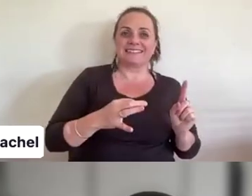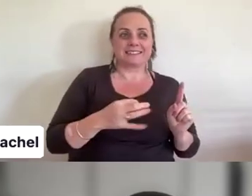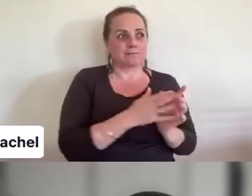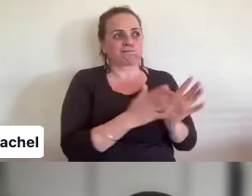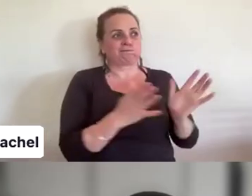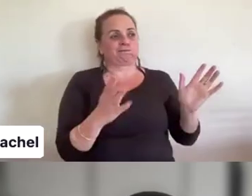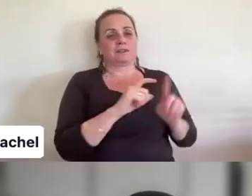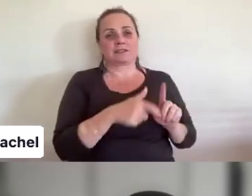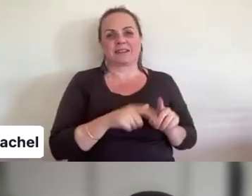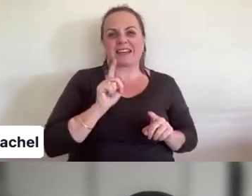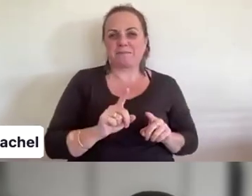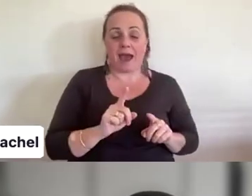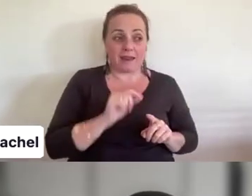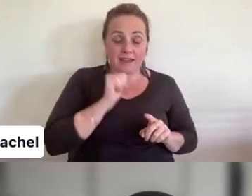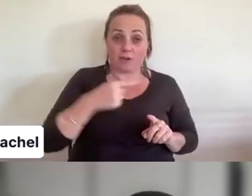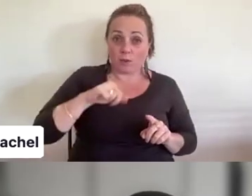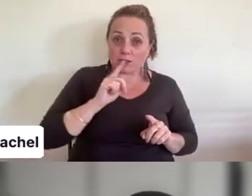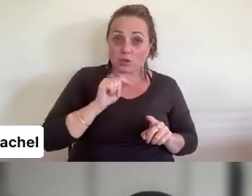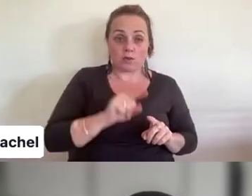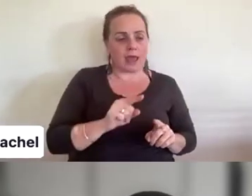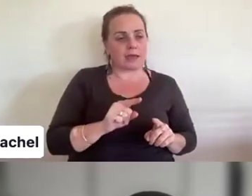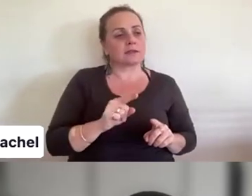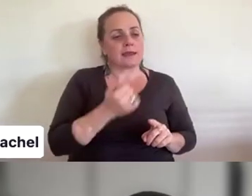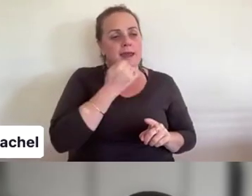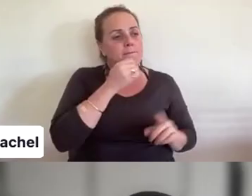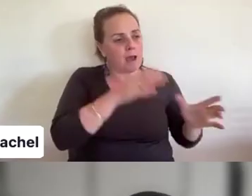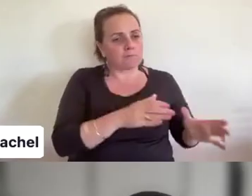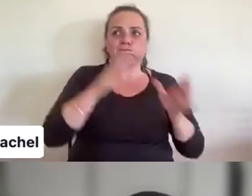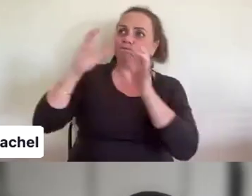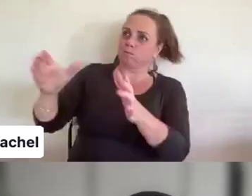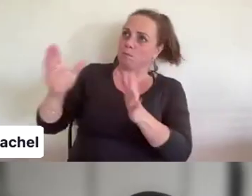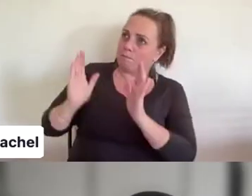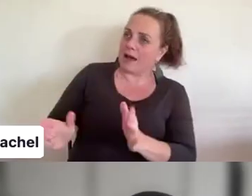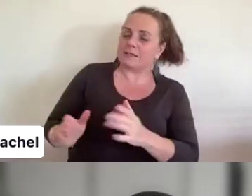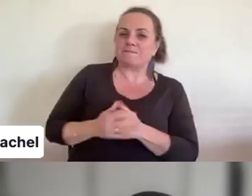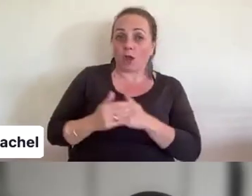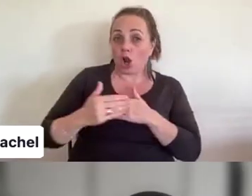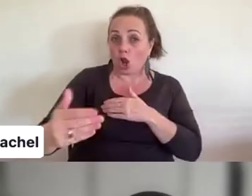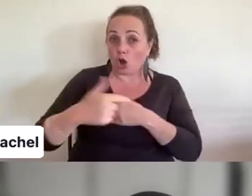just not certain whether that's going to give us what we need long term. We should really be